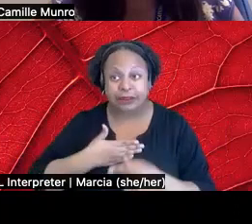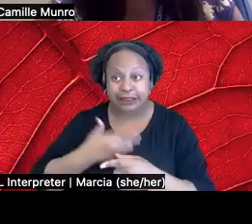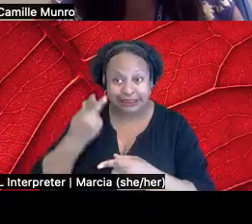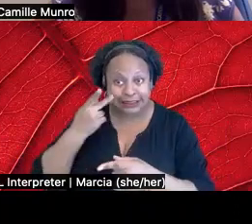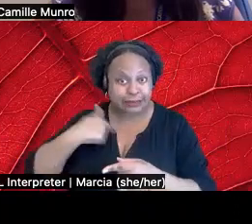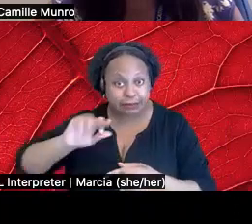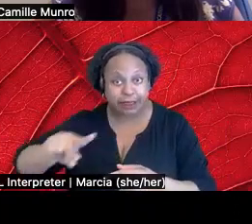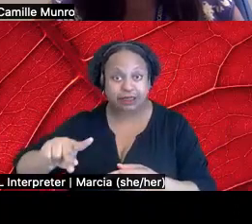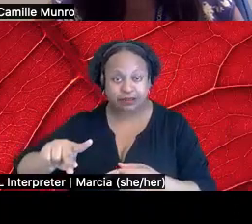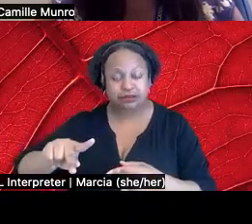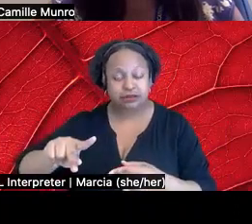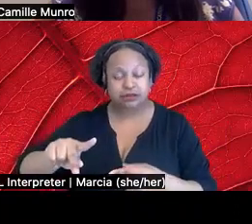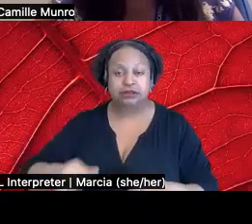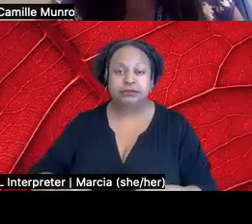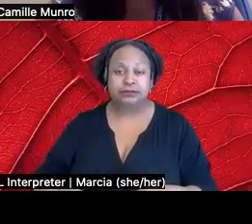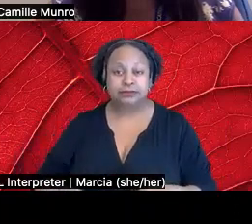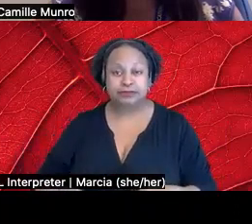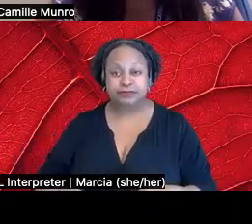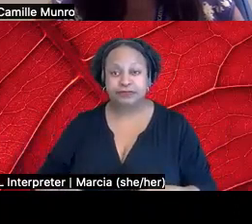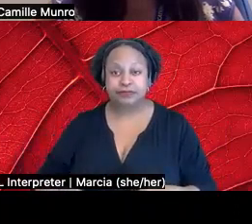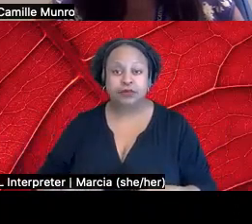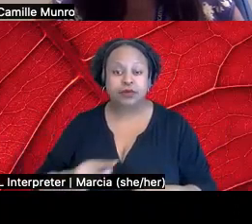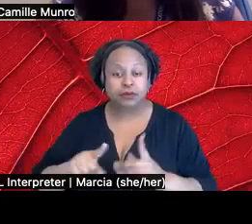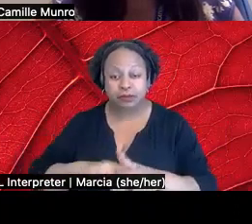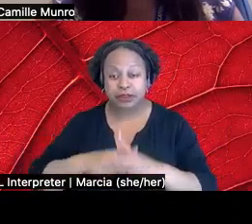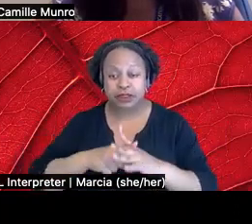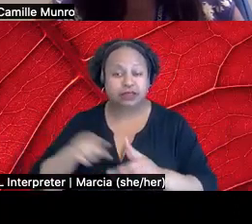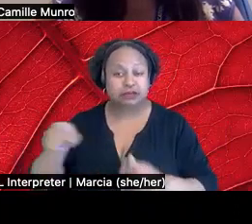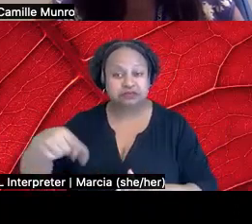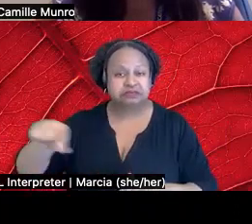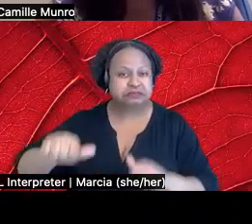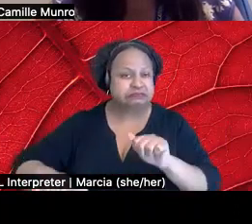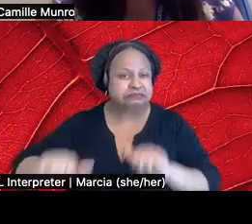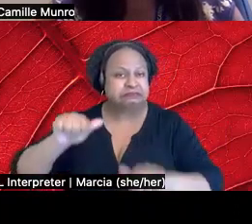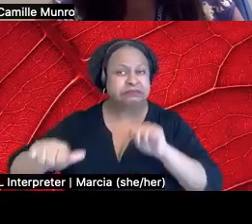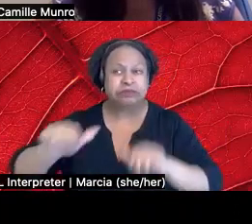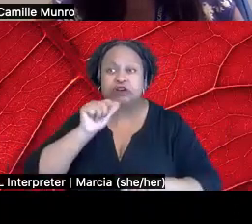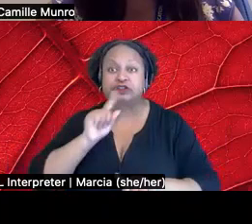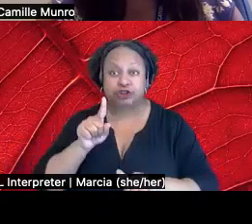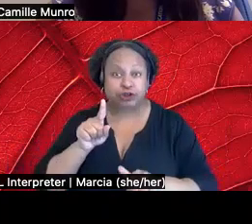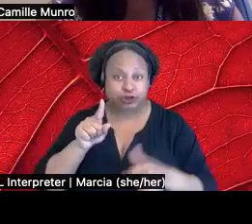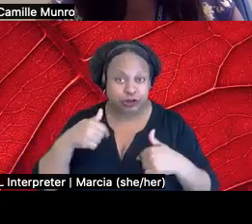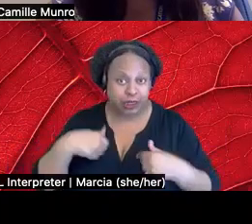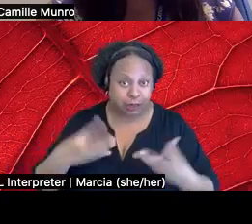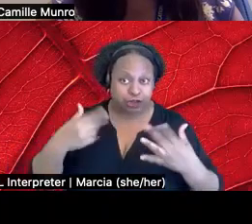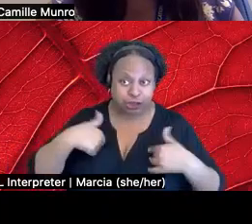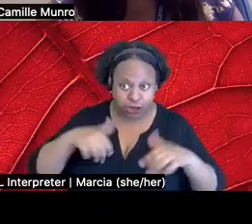But at the beginning, it wasn't really sure how we weren't really sure how much I could handle. And it was quite obvious when I started